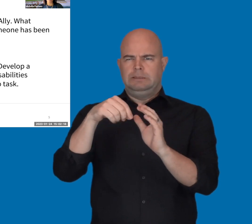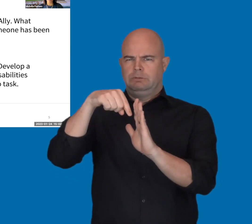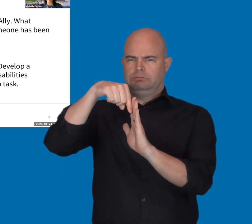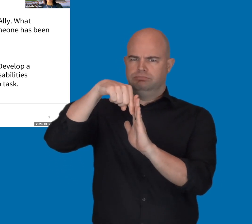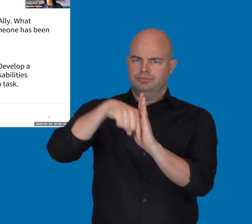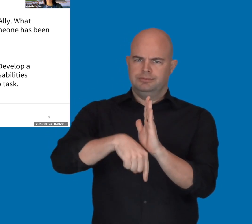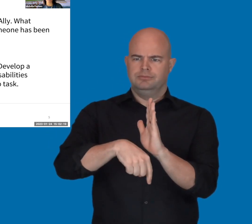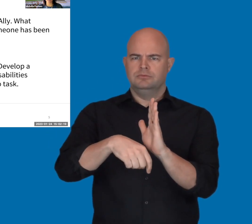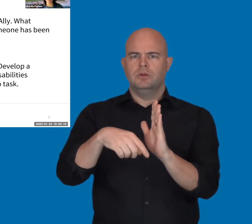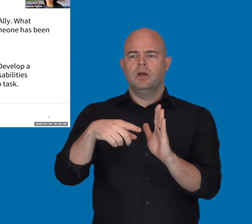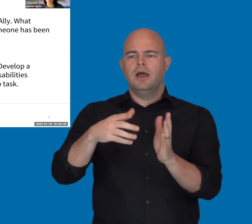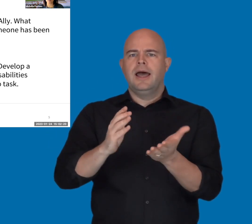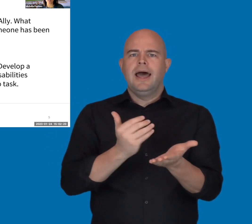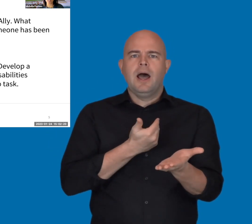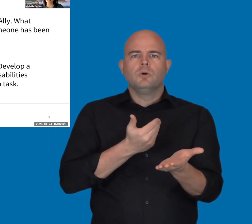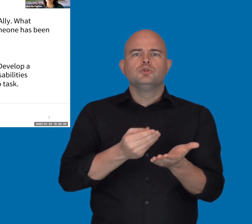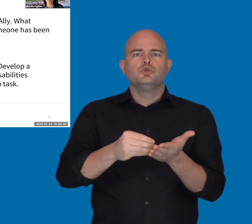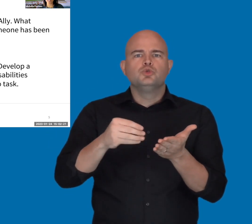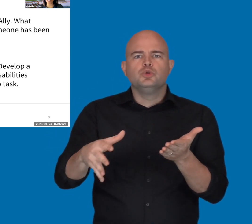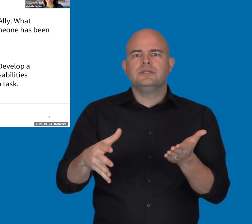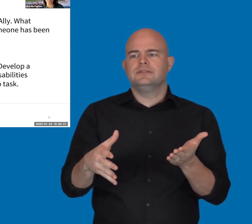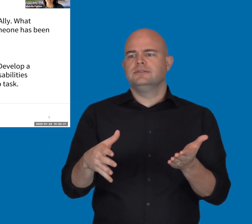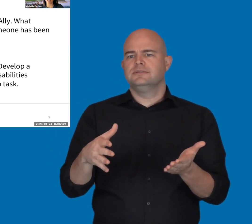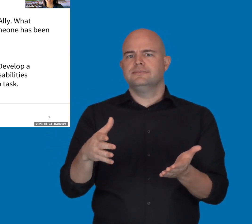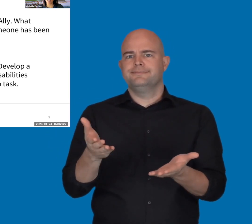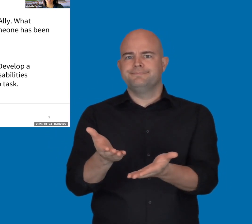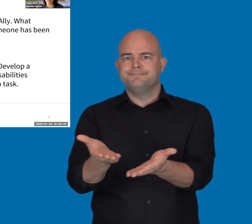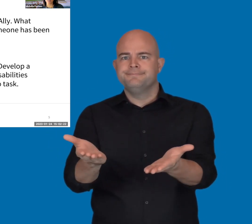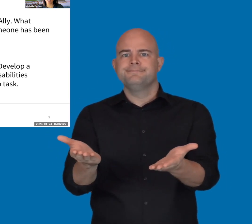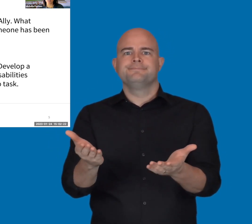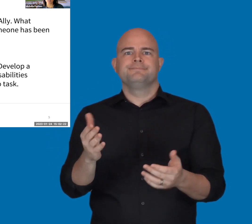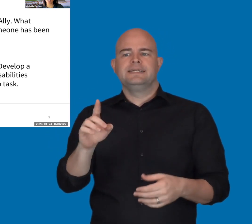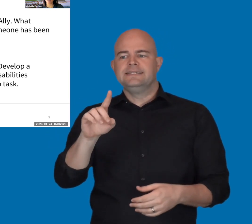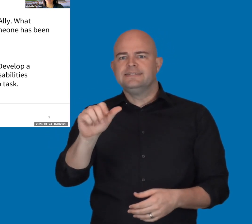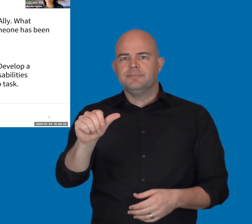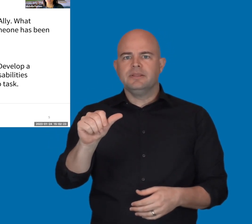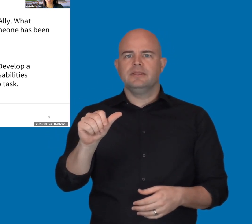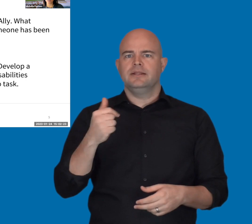But week one we talked about Ability Ally, what that means,